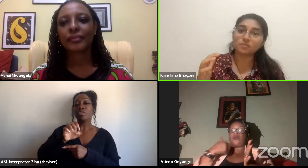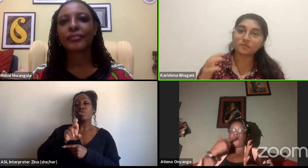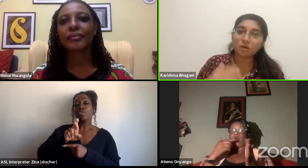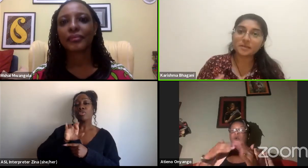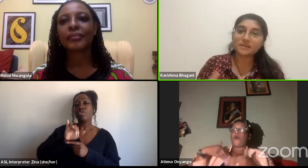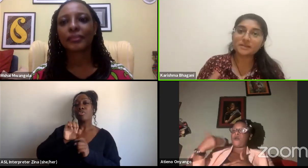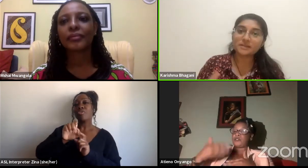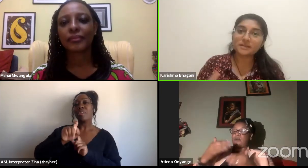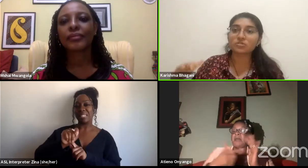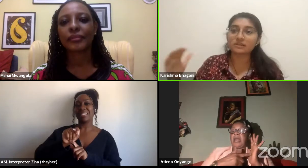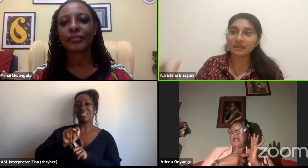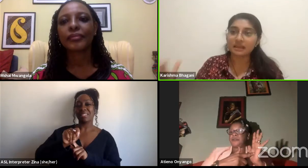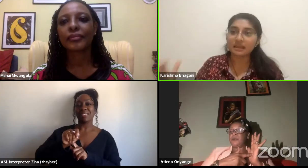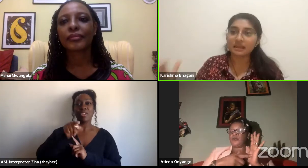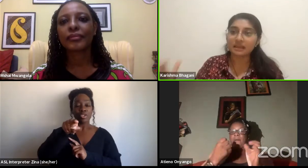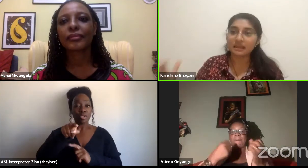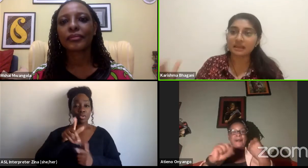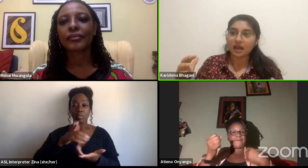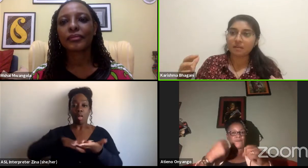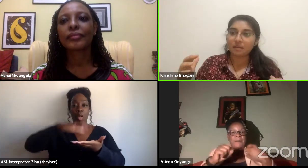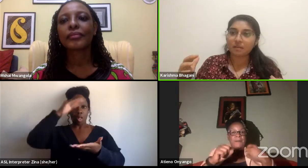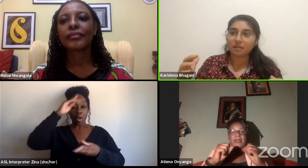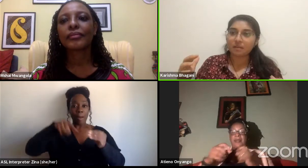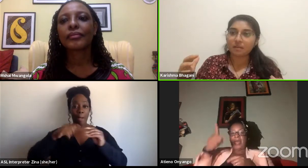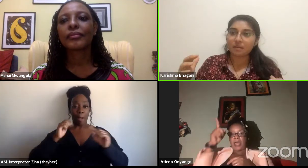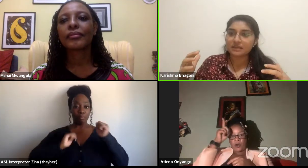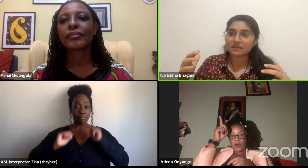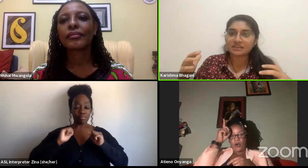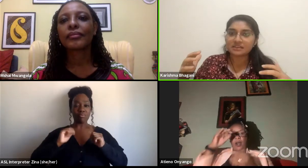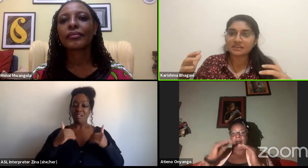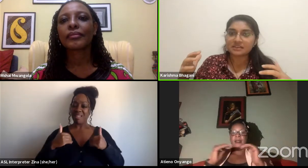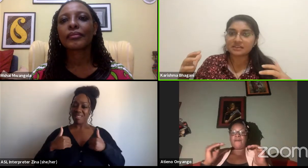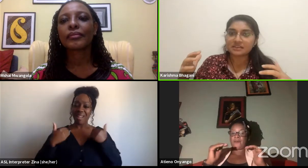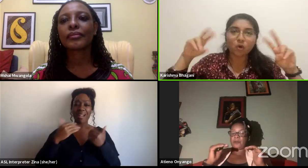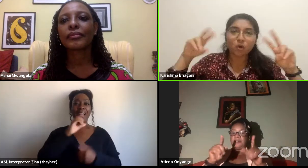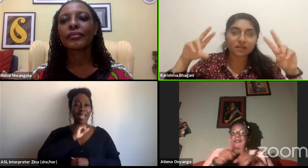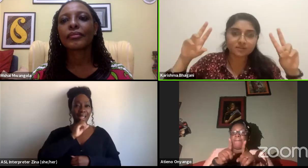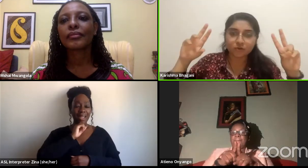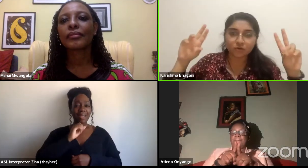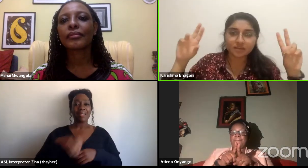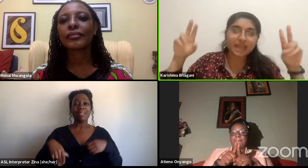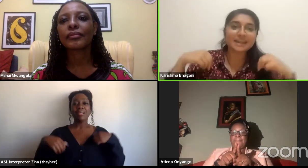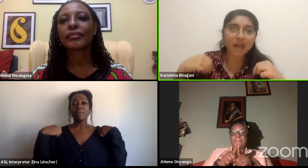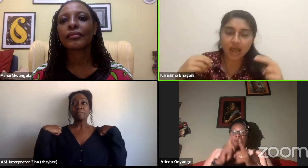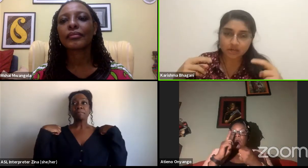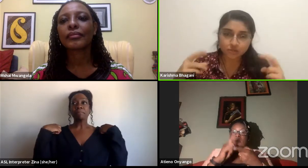to performance at the very rural level, and what we would call, you know, Kenyan art